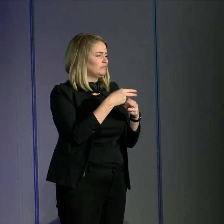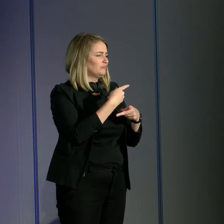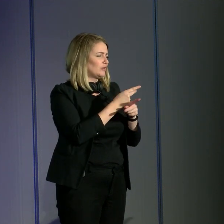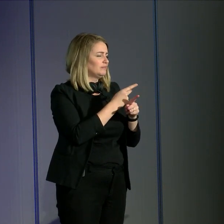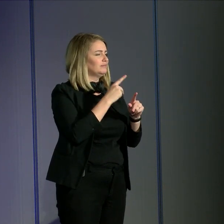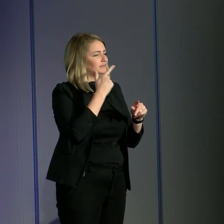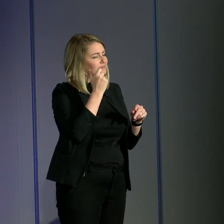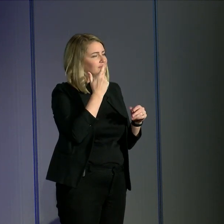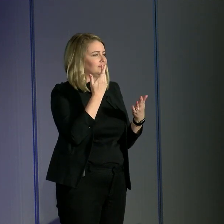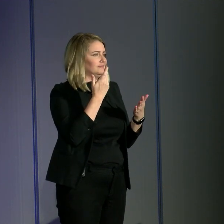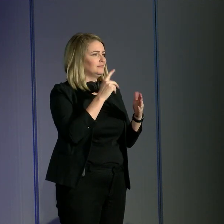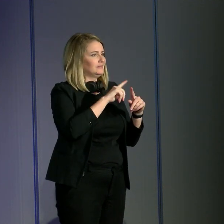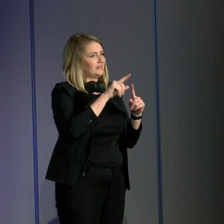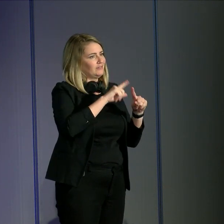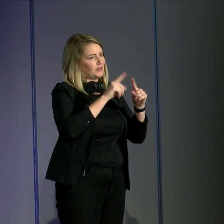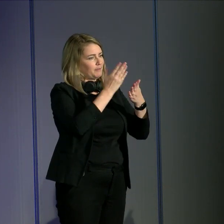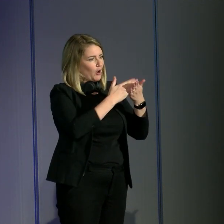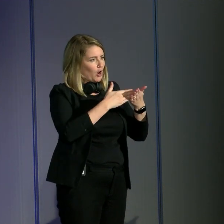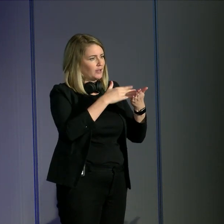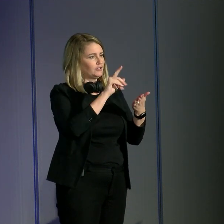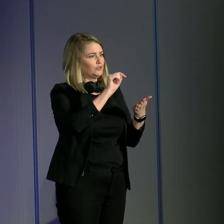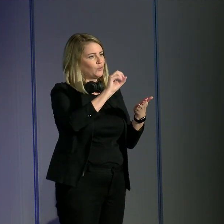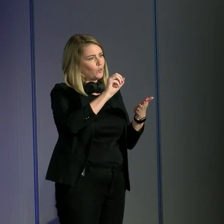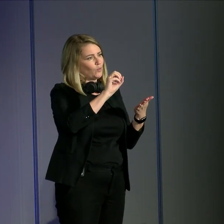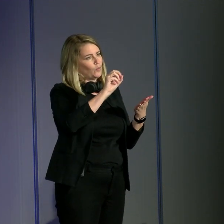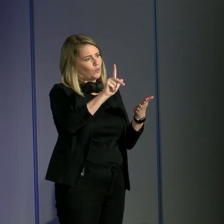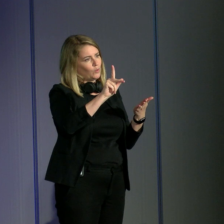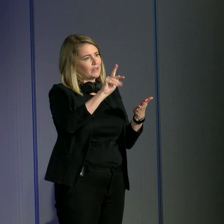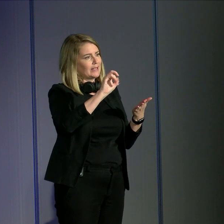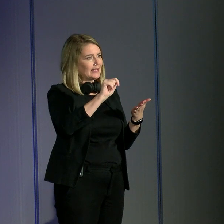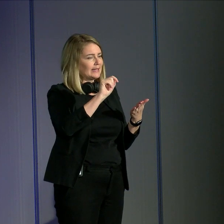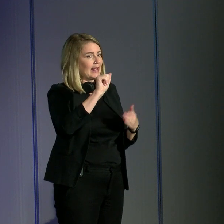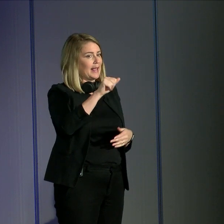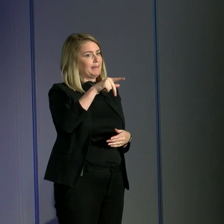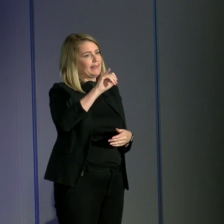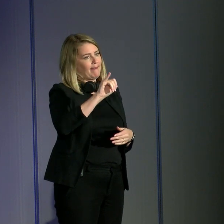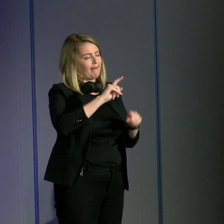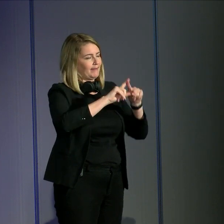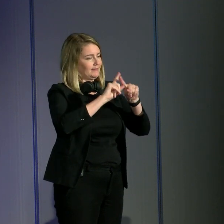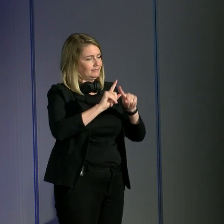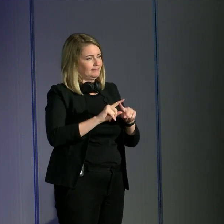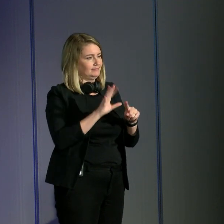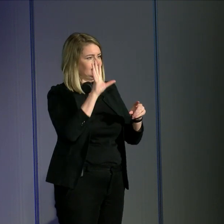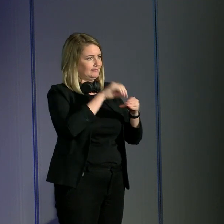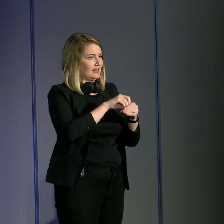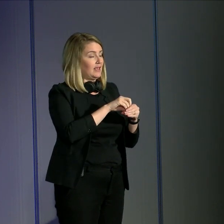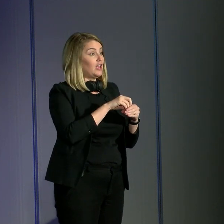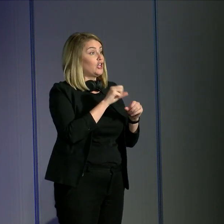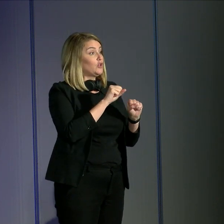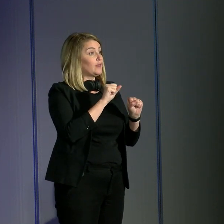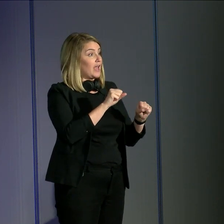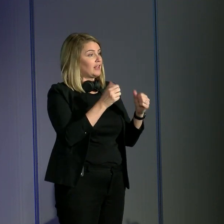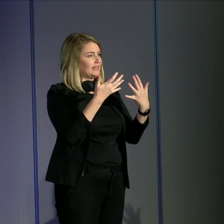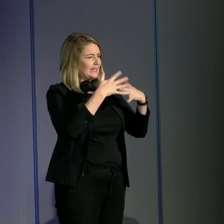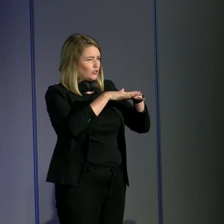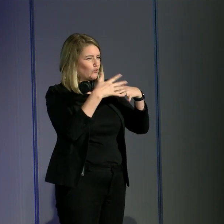I showed you the toolkit there, the API, there's lots of different ways that you can integrate with it and work it.